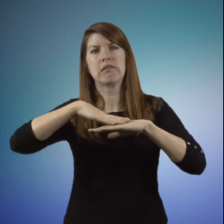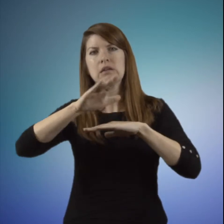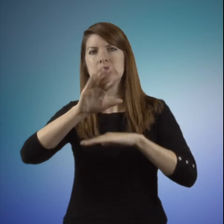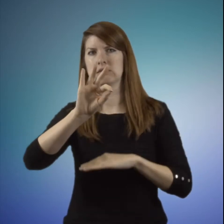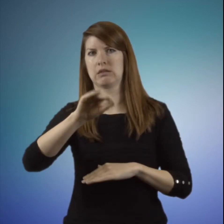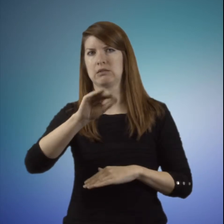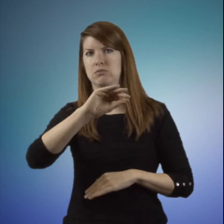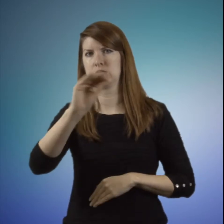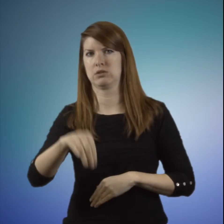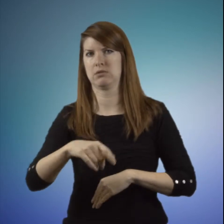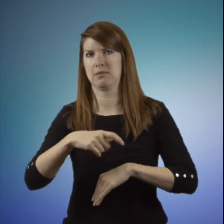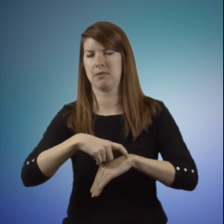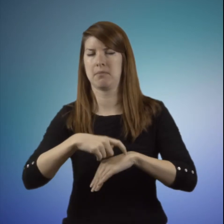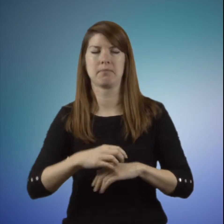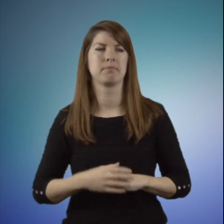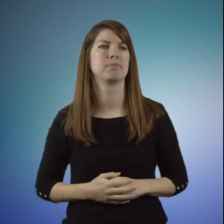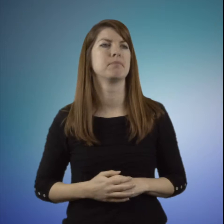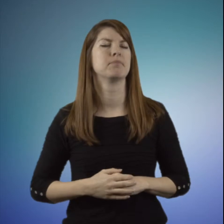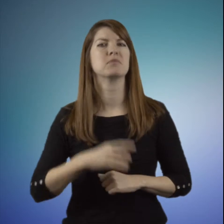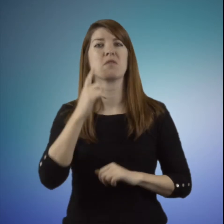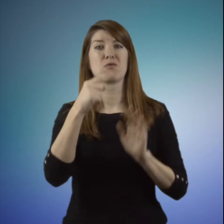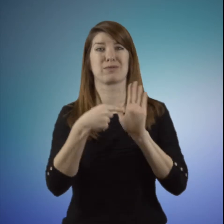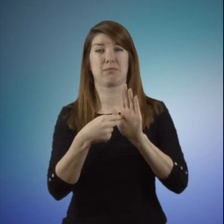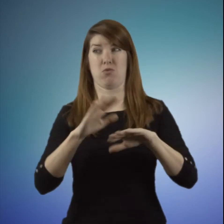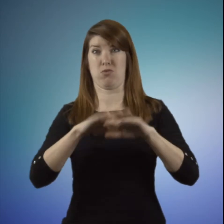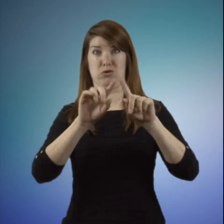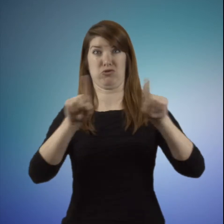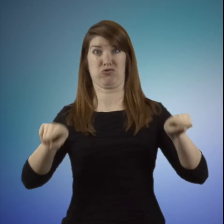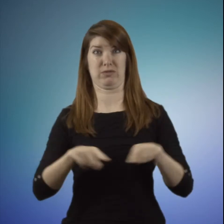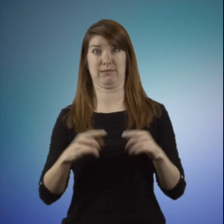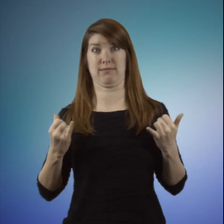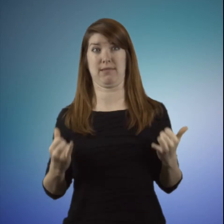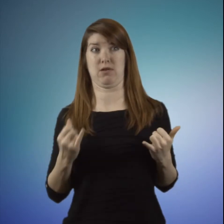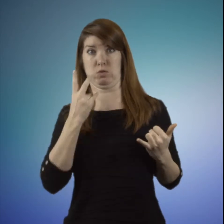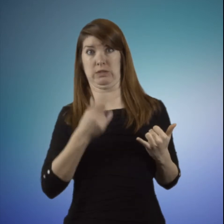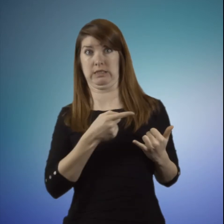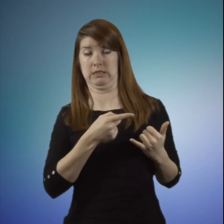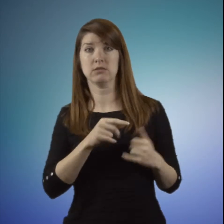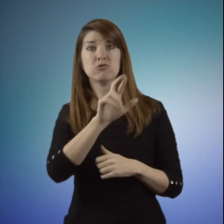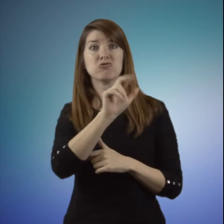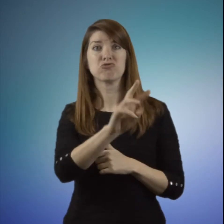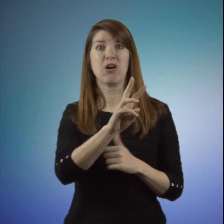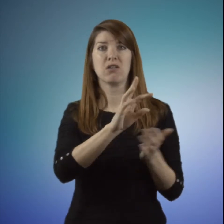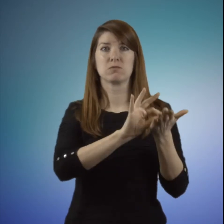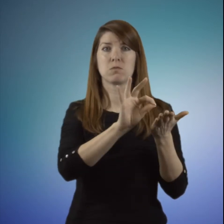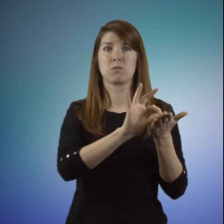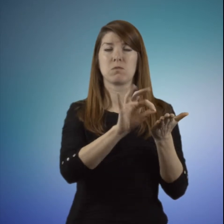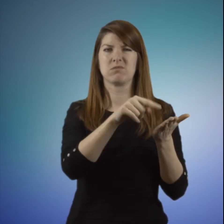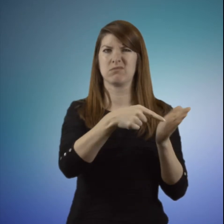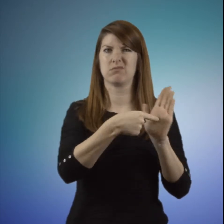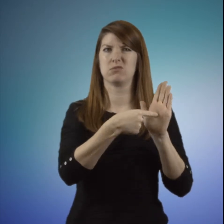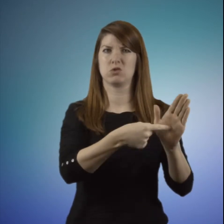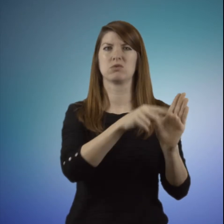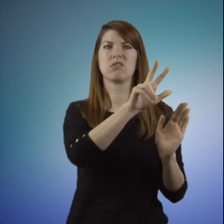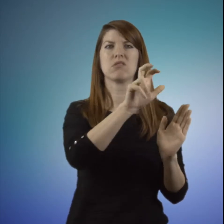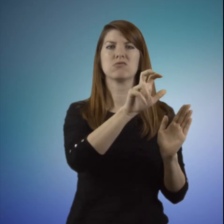So, in the example for you on the screen, we see a raw score that shows that that was 139.